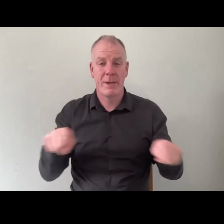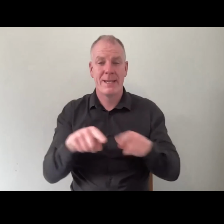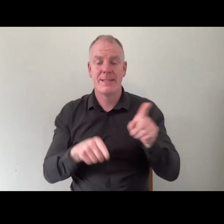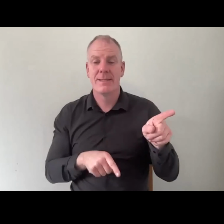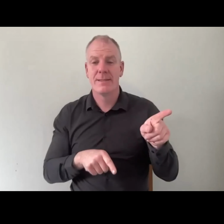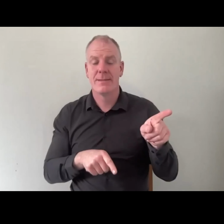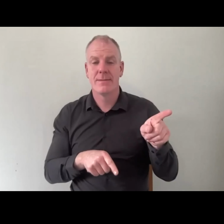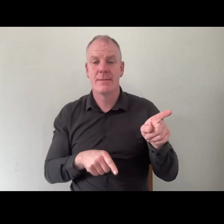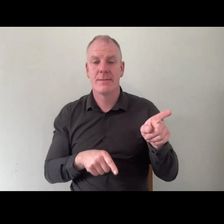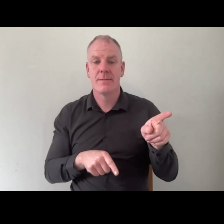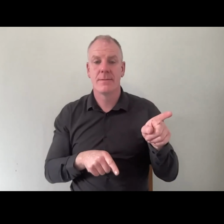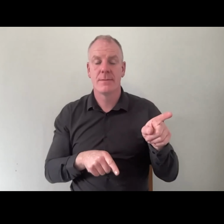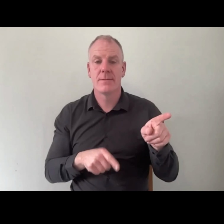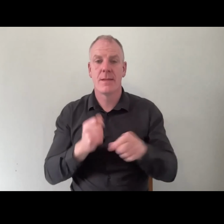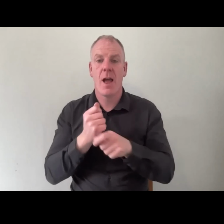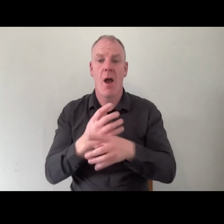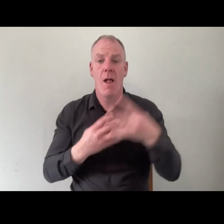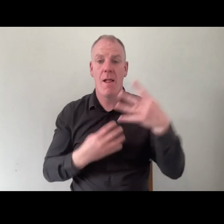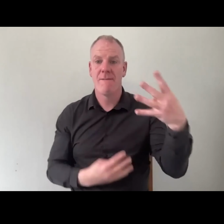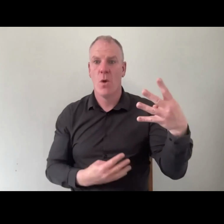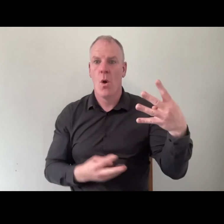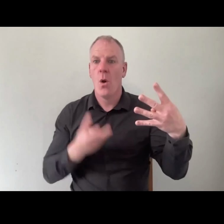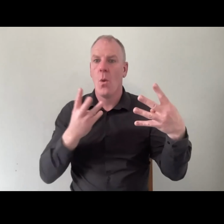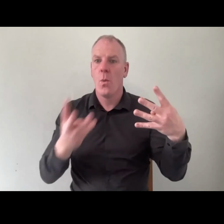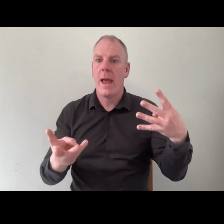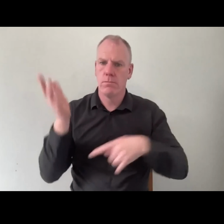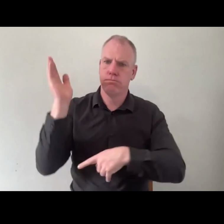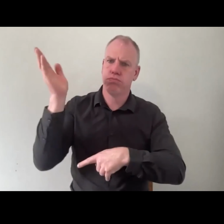and in fact, all four presenters have presentations,